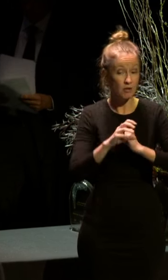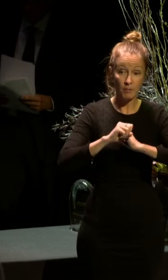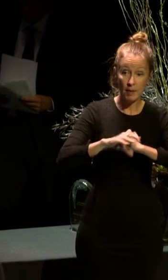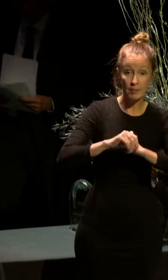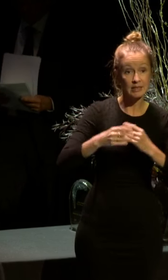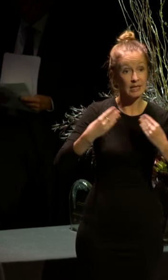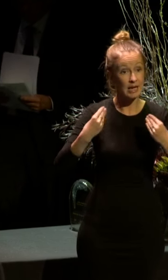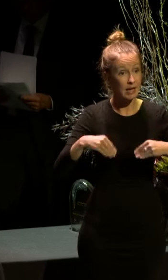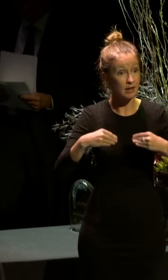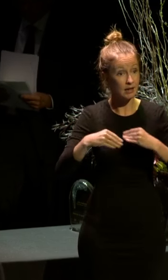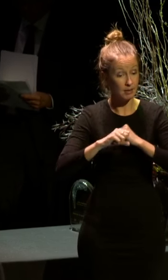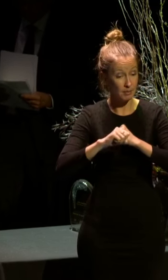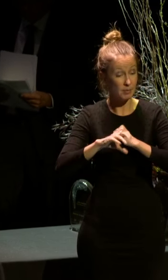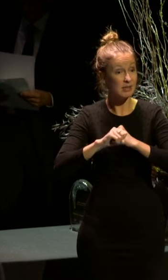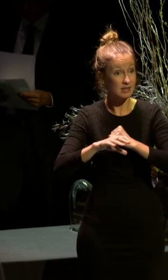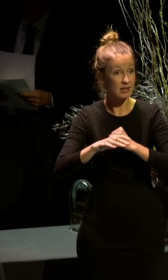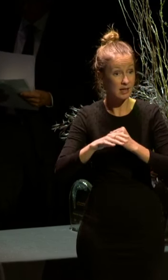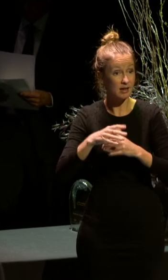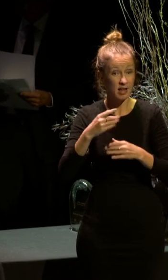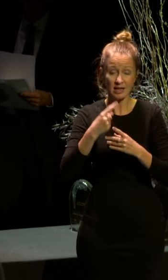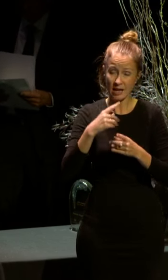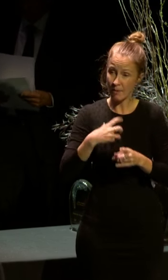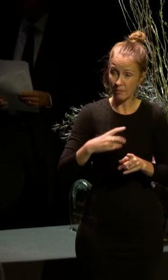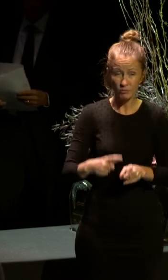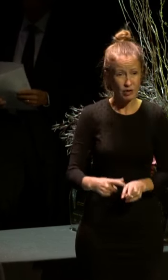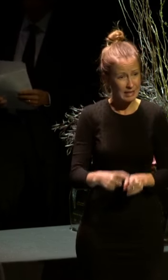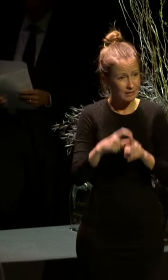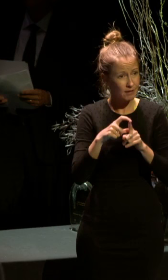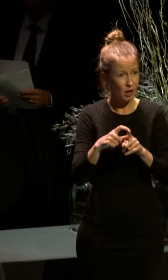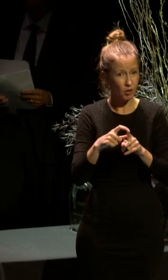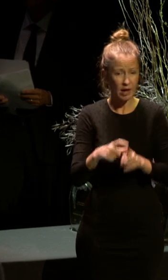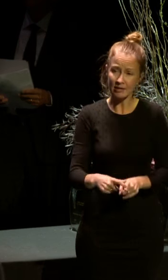it's actually more difficult than you might imagine to find people to talk to about music.